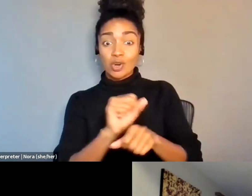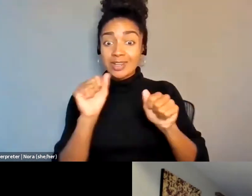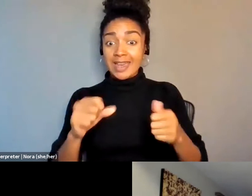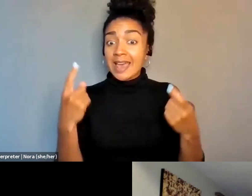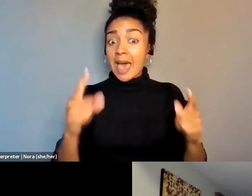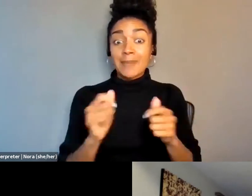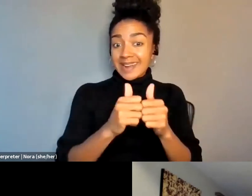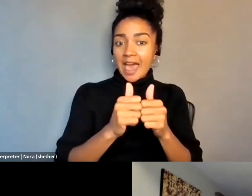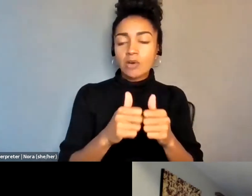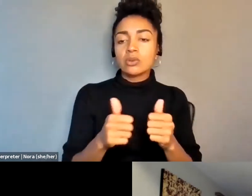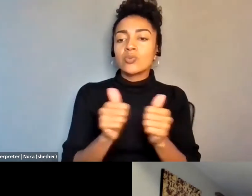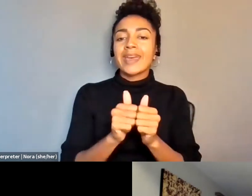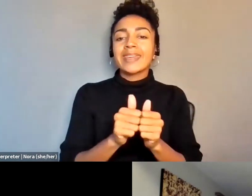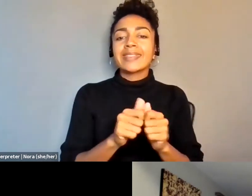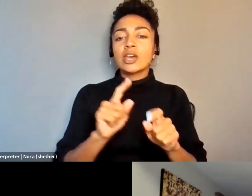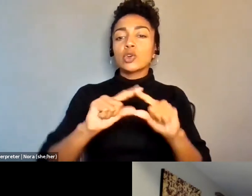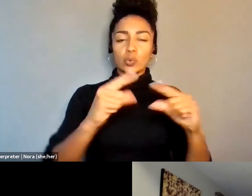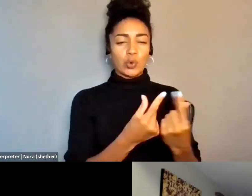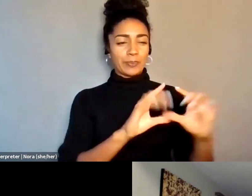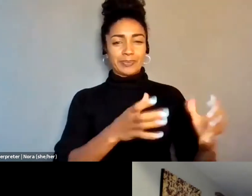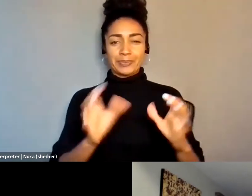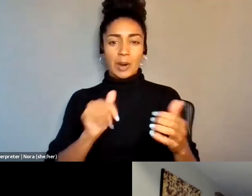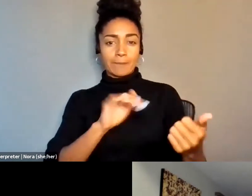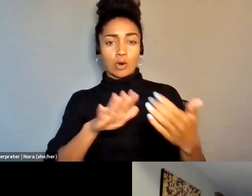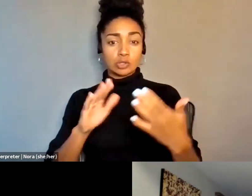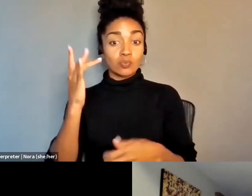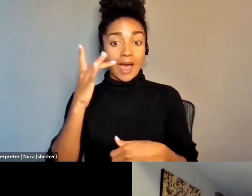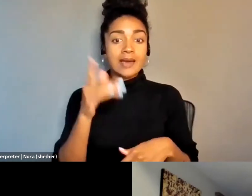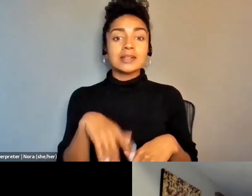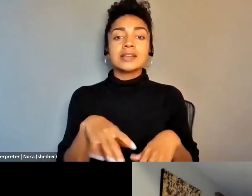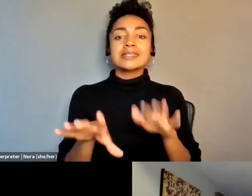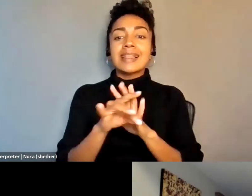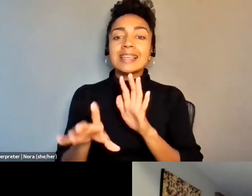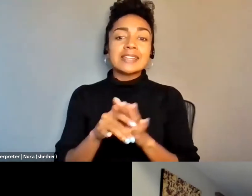societal games for a couple of reasons.